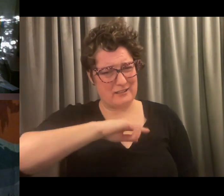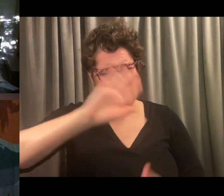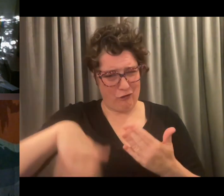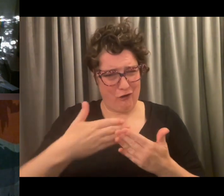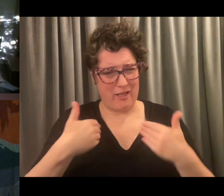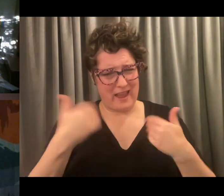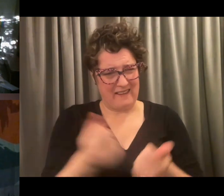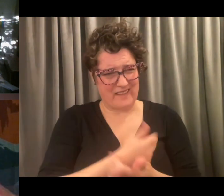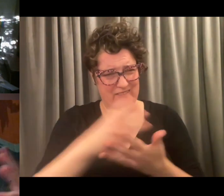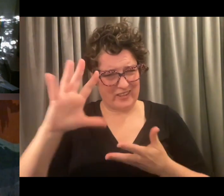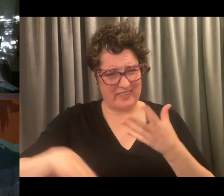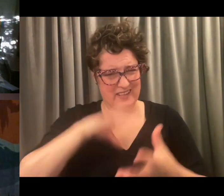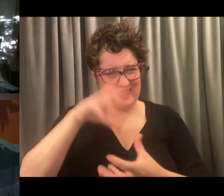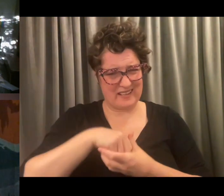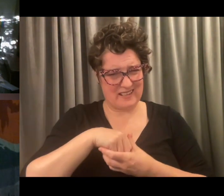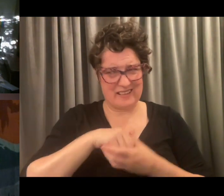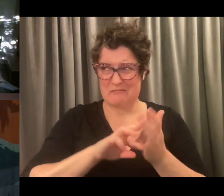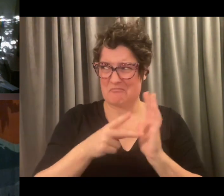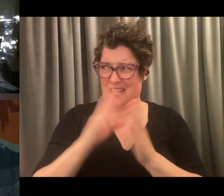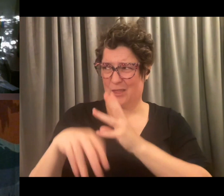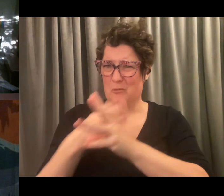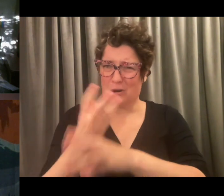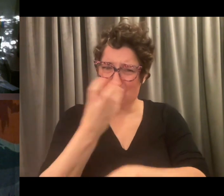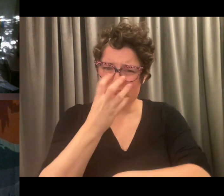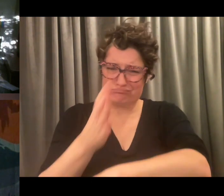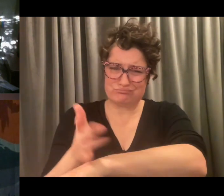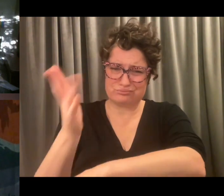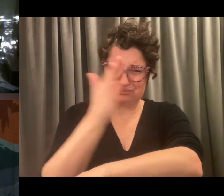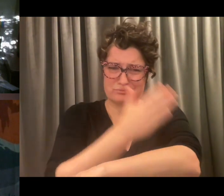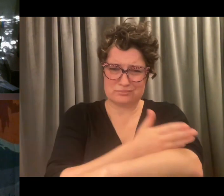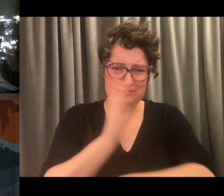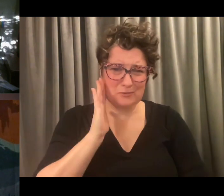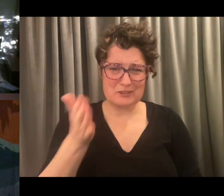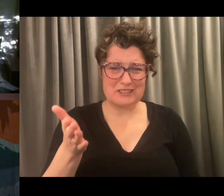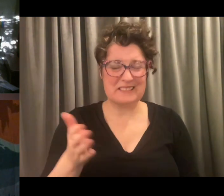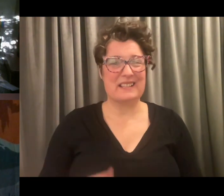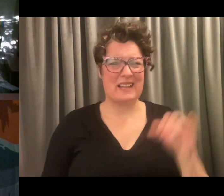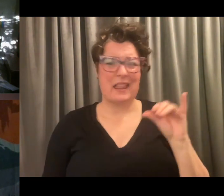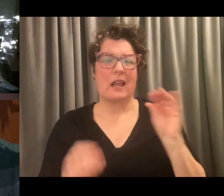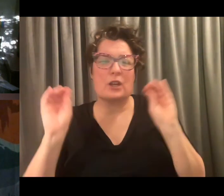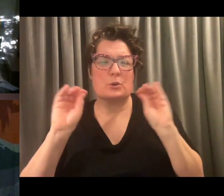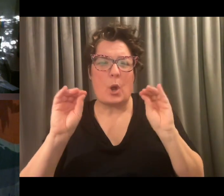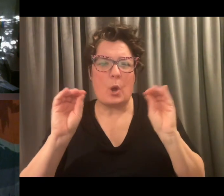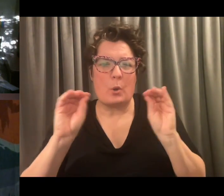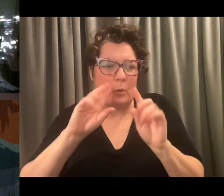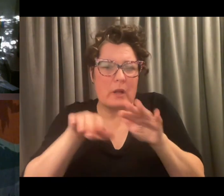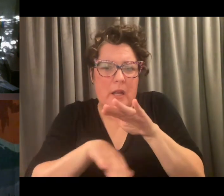You know, it's like no, there is no essential anything. No person is just one thing, right?